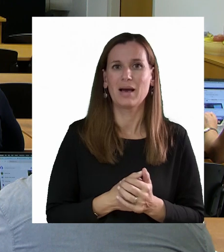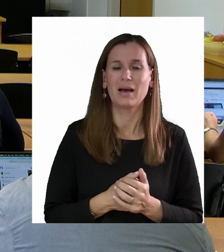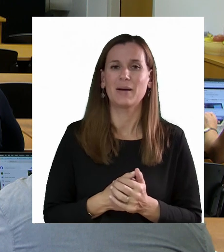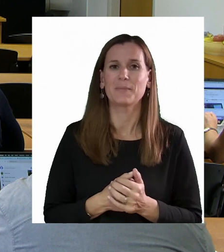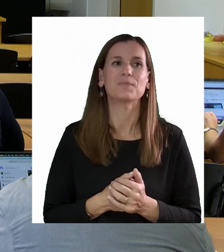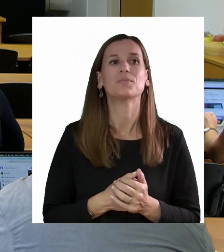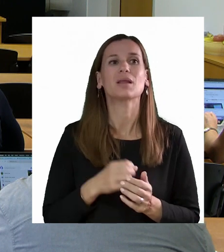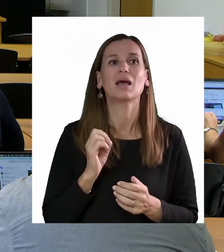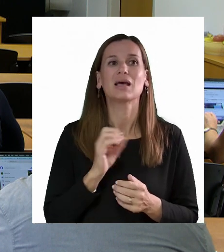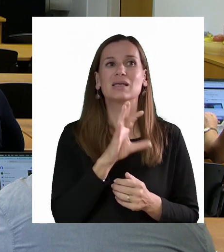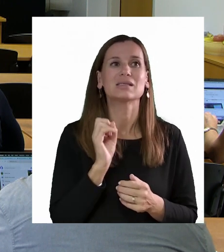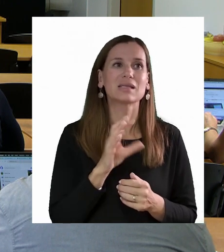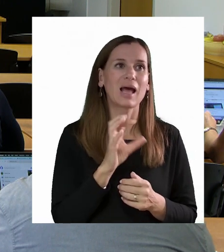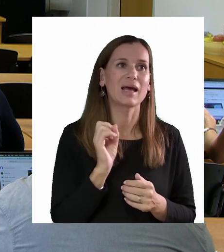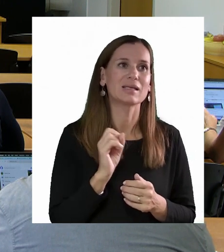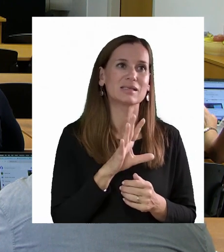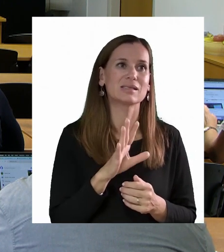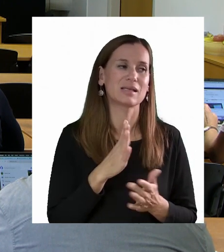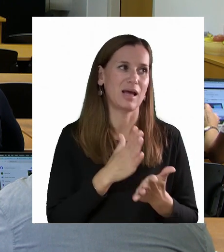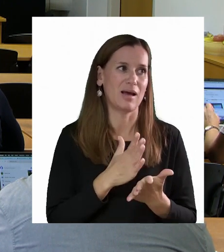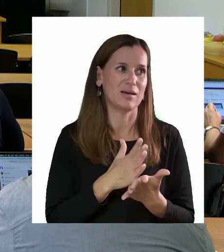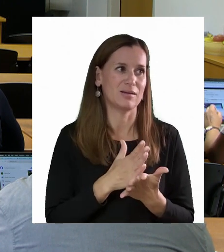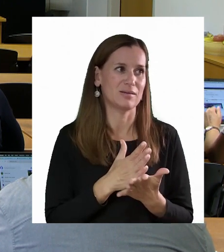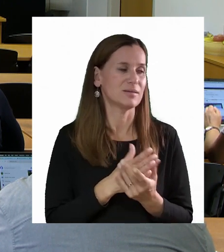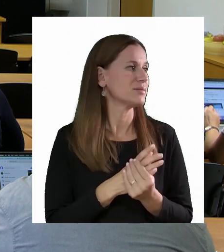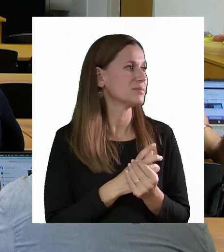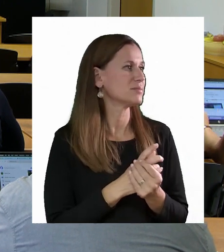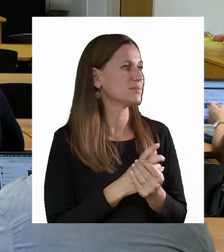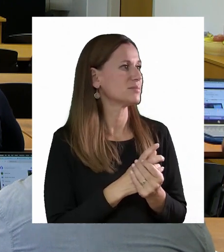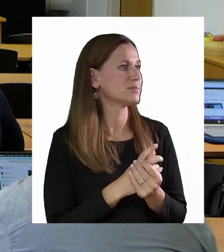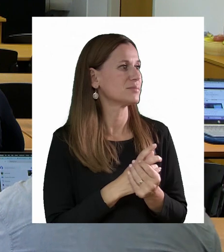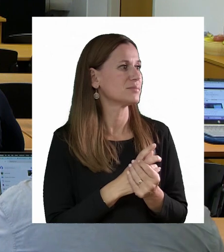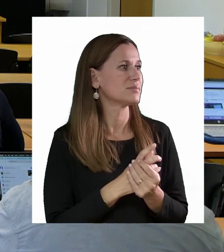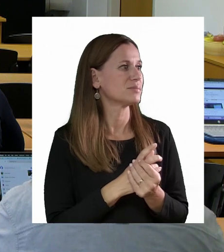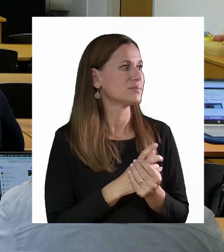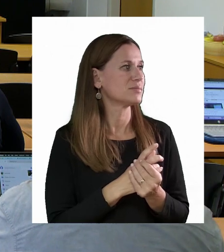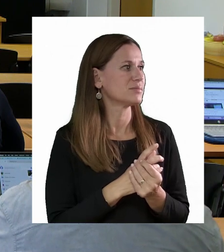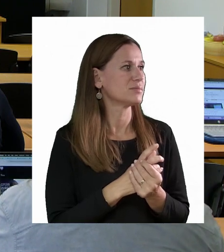are shared, I think. Yes, I will. I just. I can't see them.